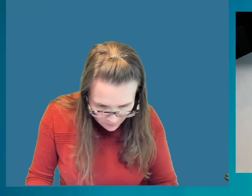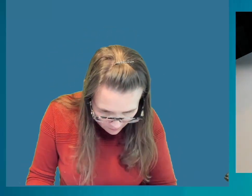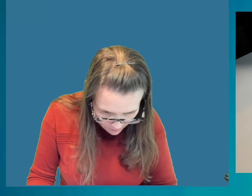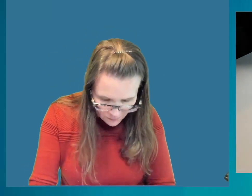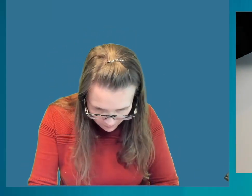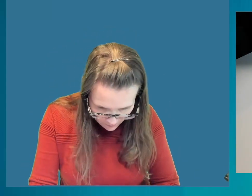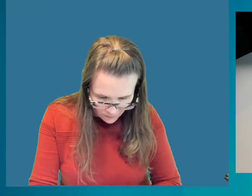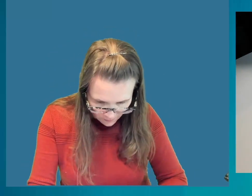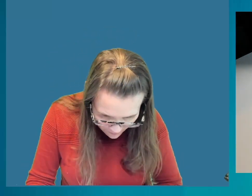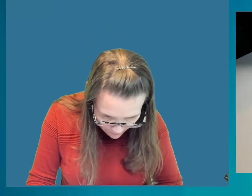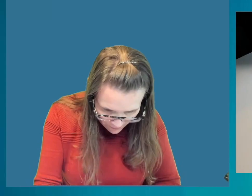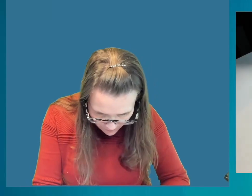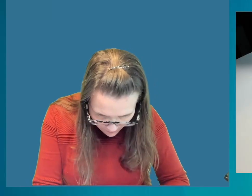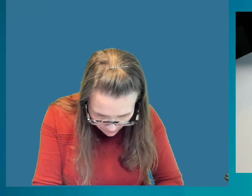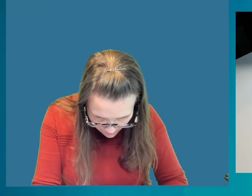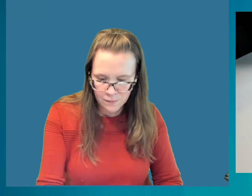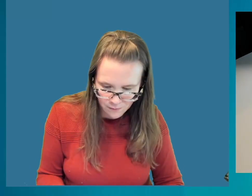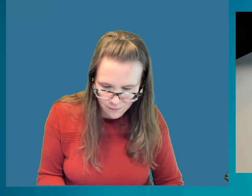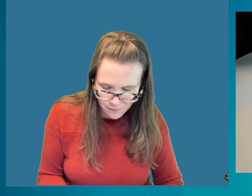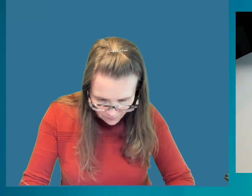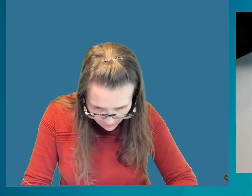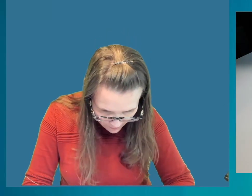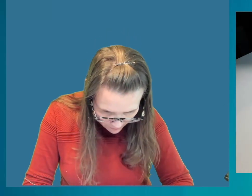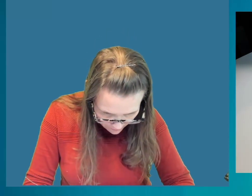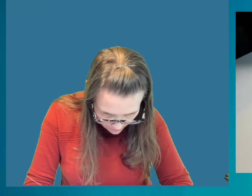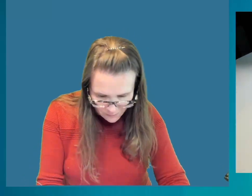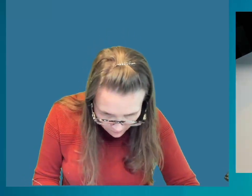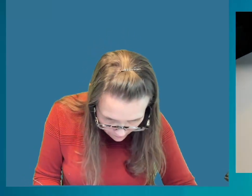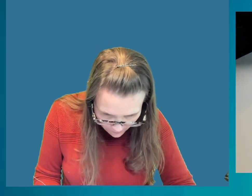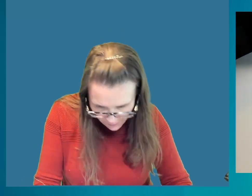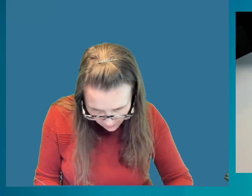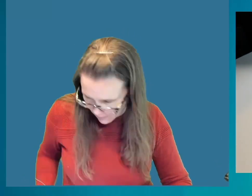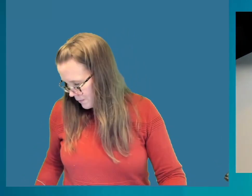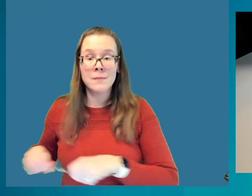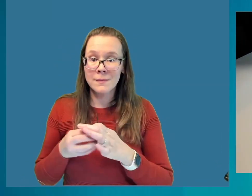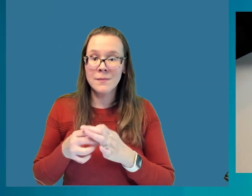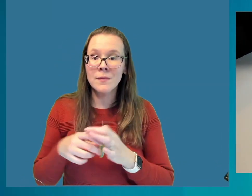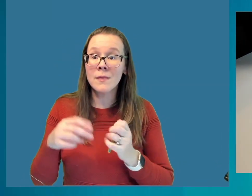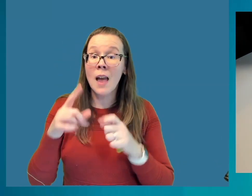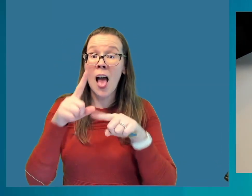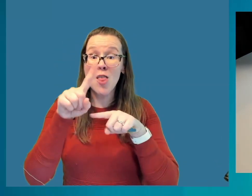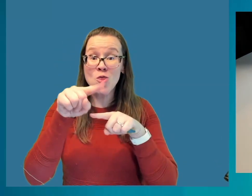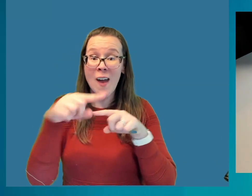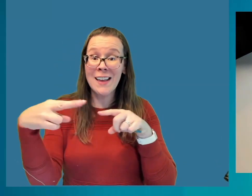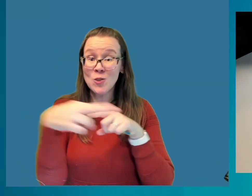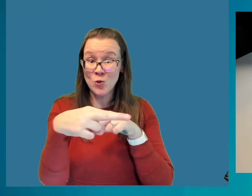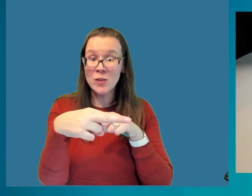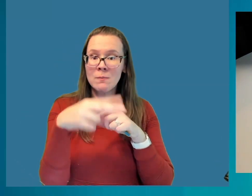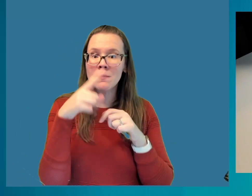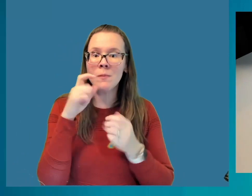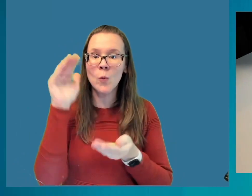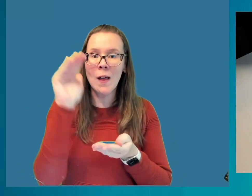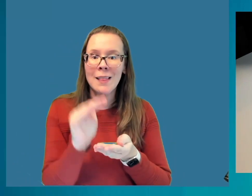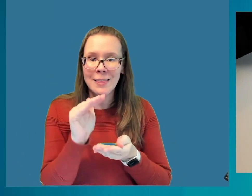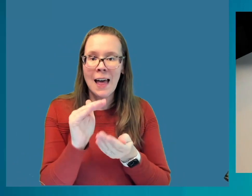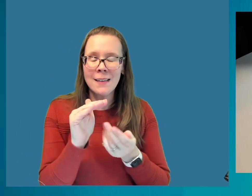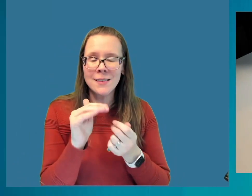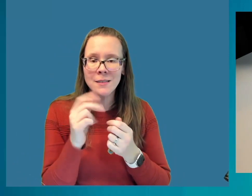couple stitches. And so it's just a lot easier to, um, mask your start and stop.